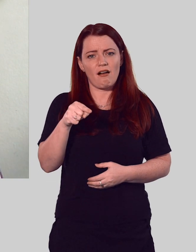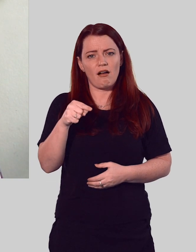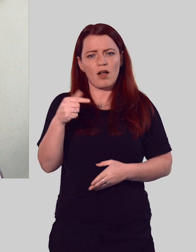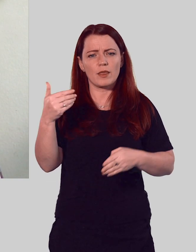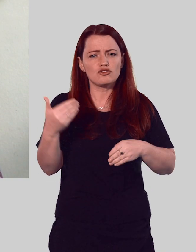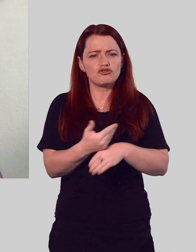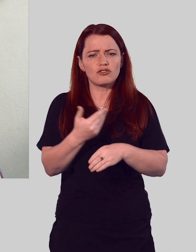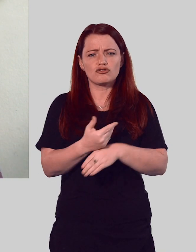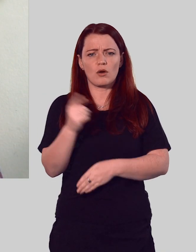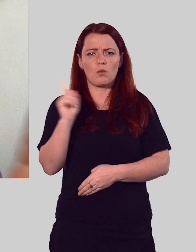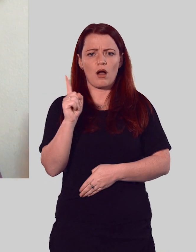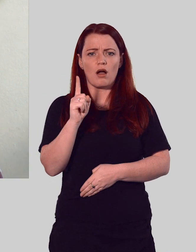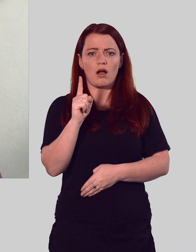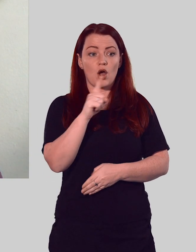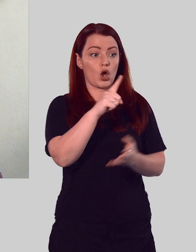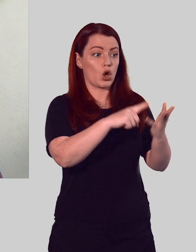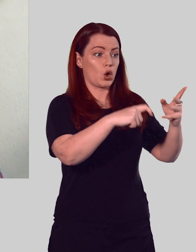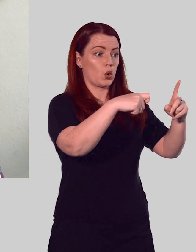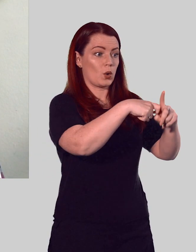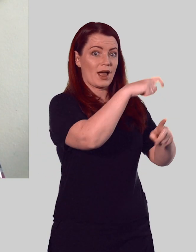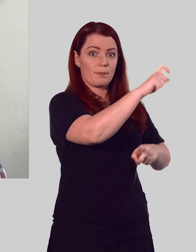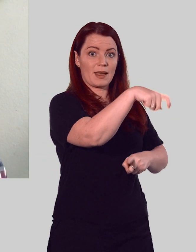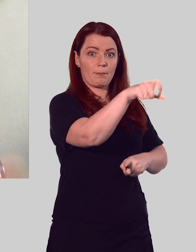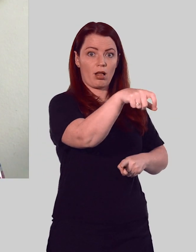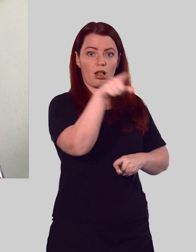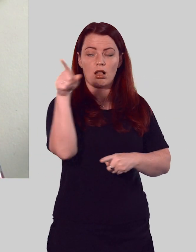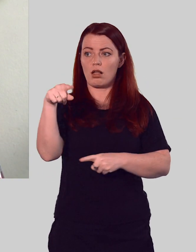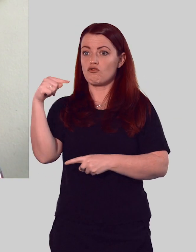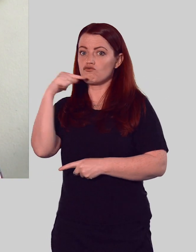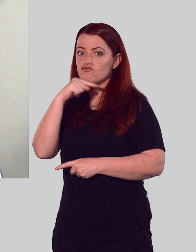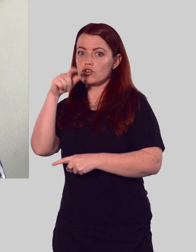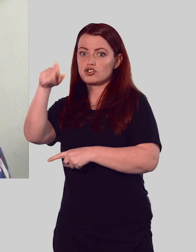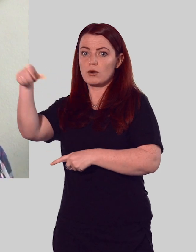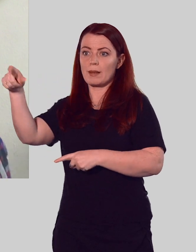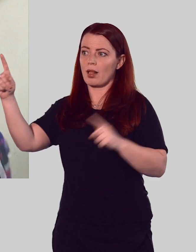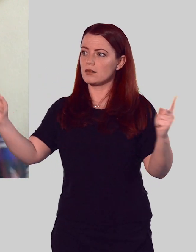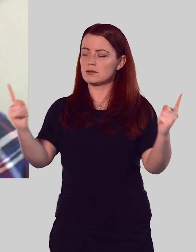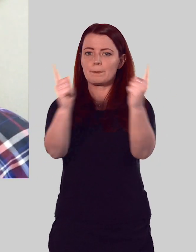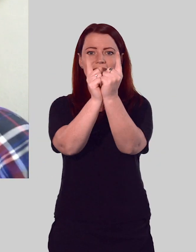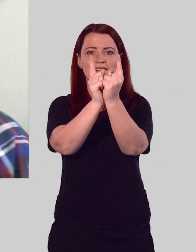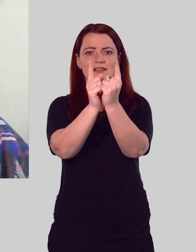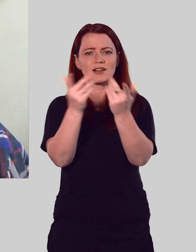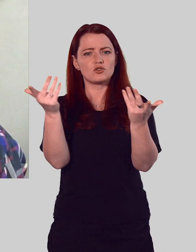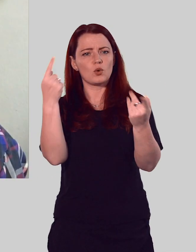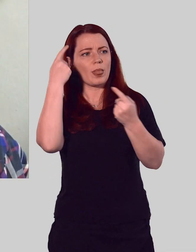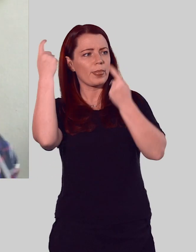UK and from Russia to meet and to reflect on how each of our societies are doing